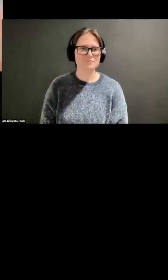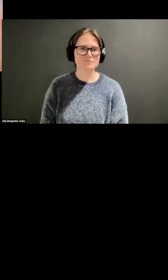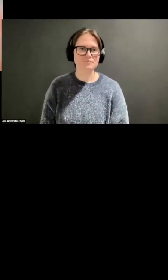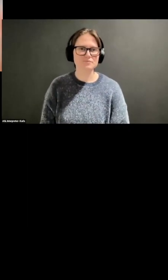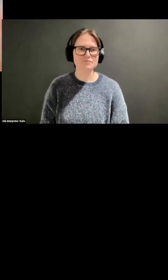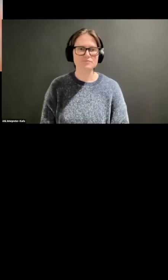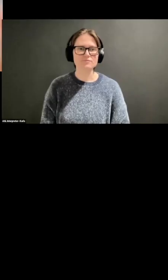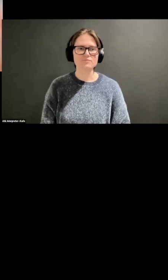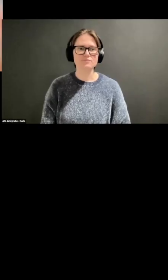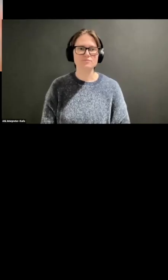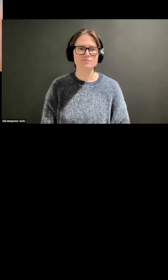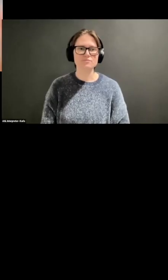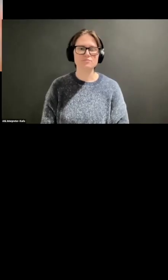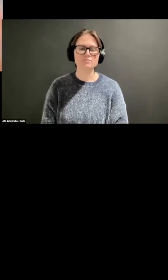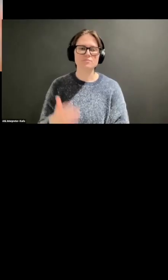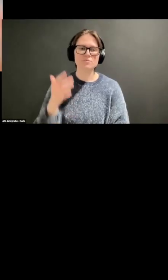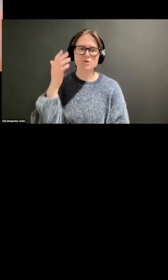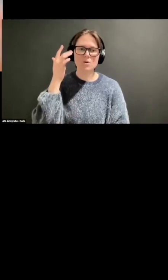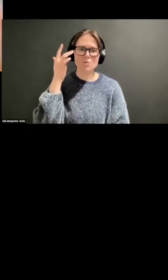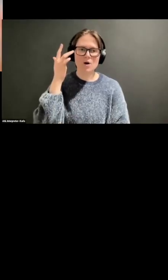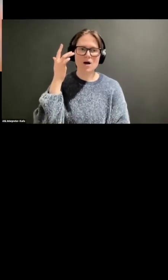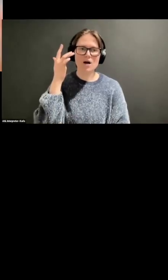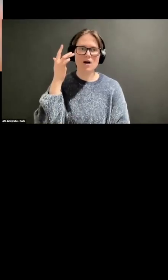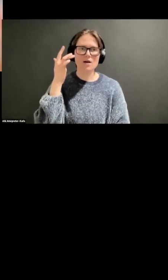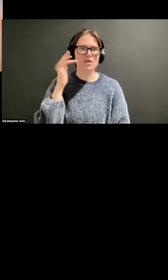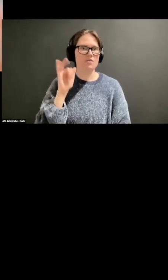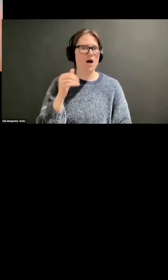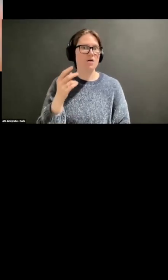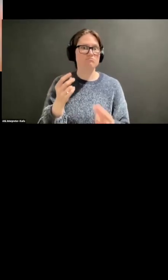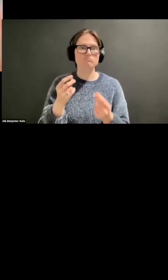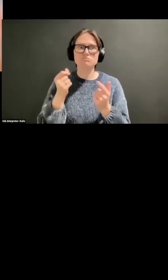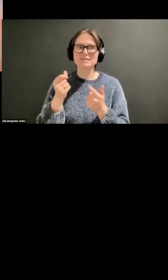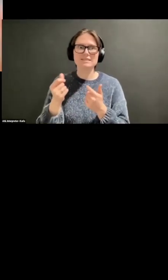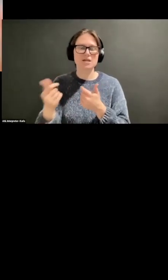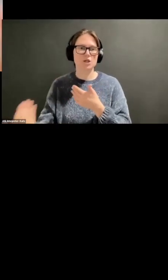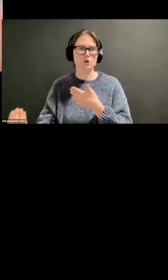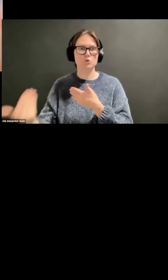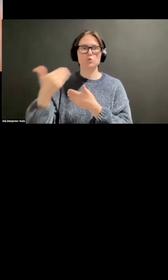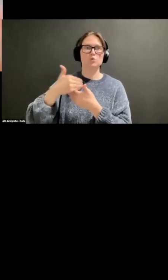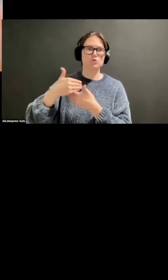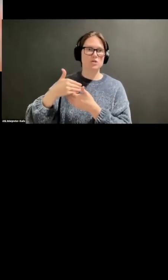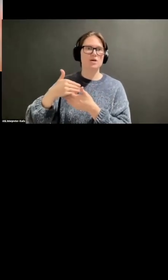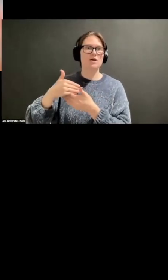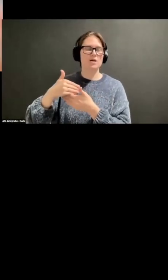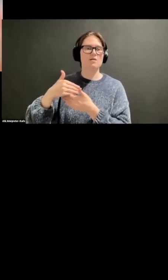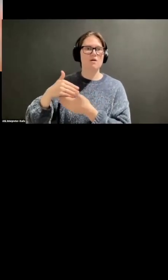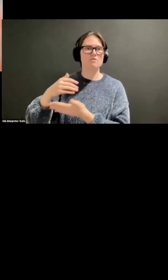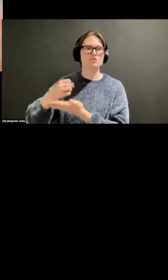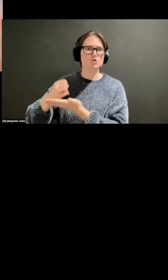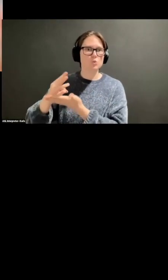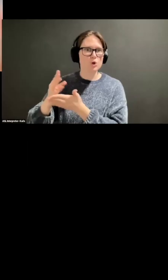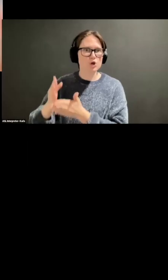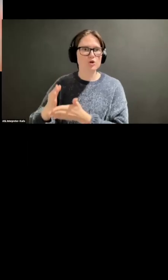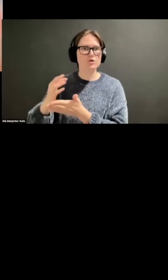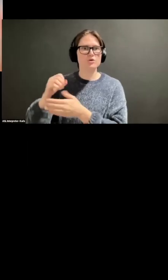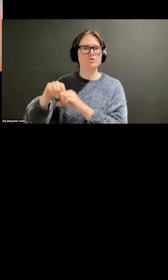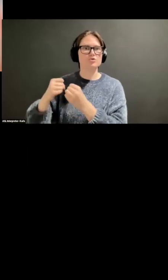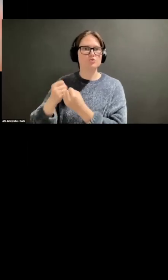sudden, not just the sudden, intrusion of the social services community in my life, and the oppression